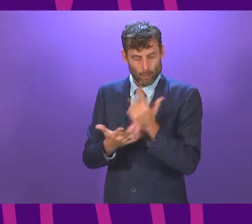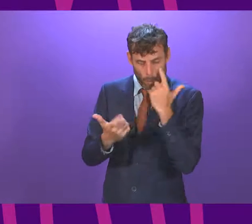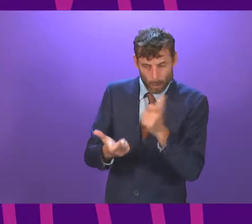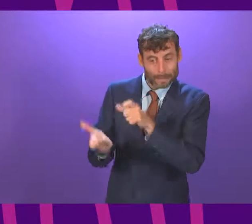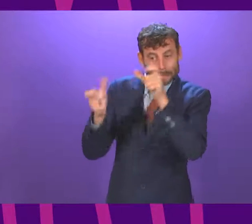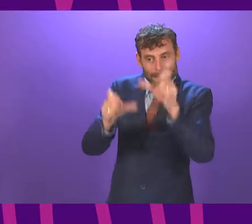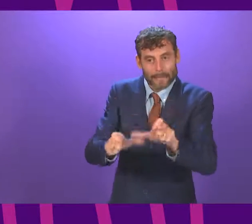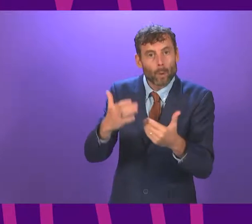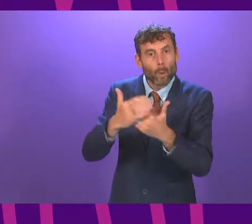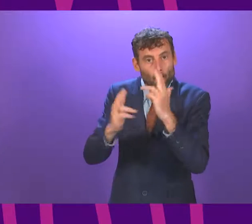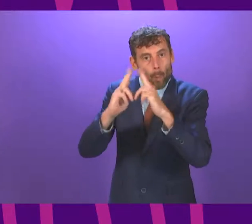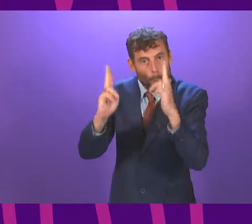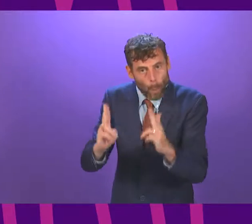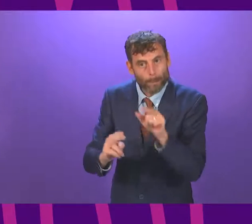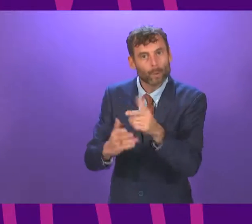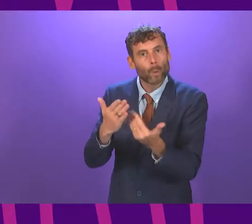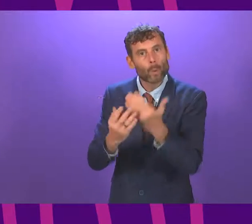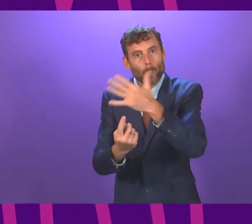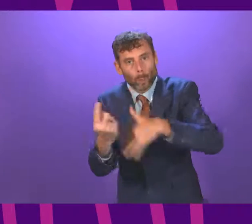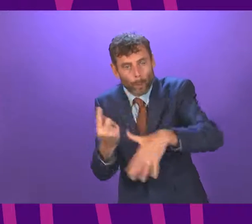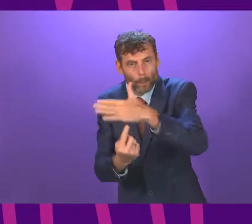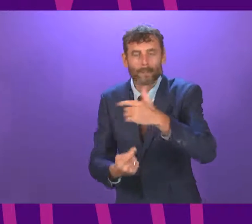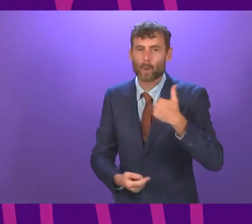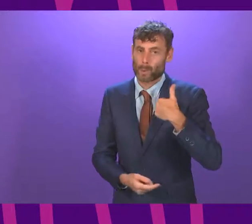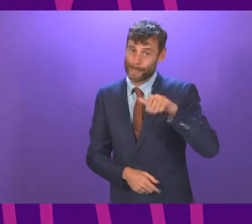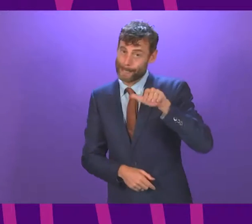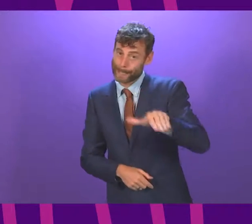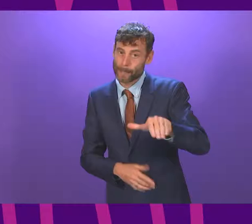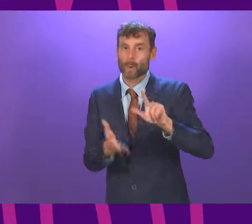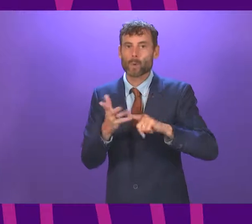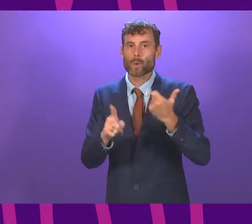communities. We are pressing the UK Government for more details of the new Afghan citizens